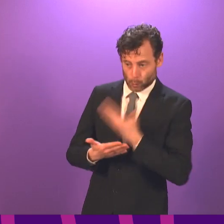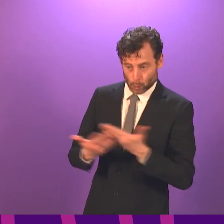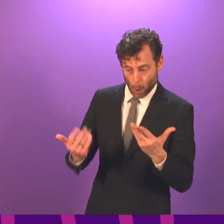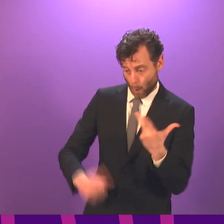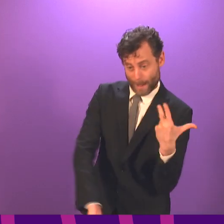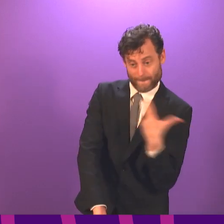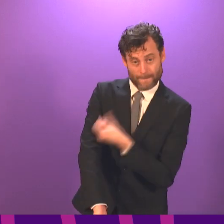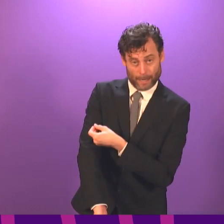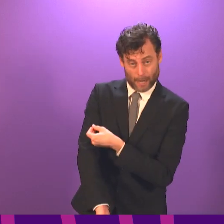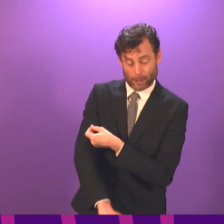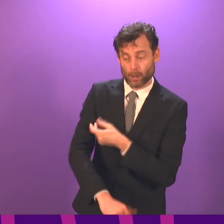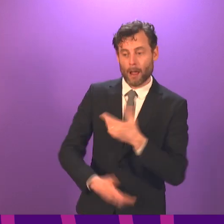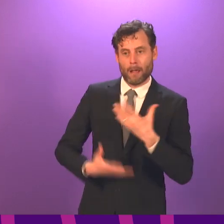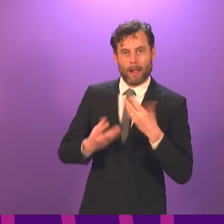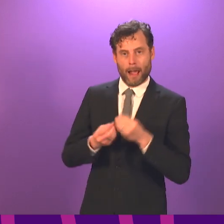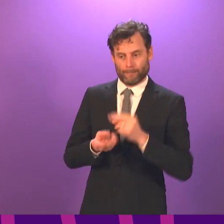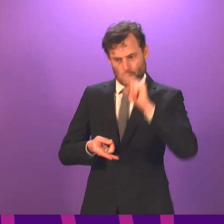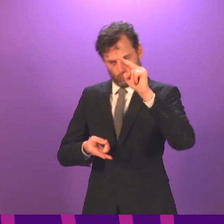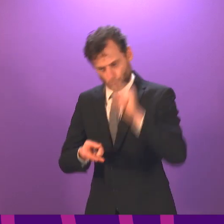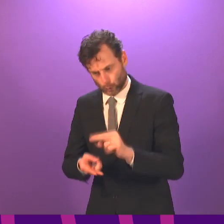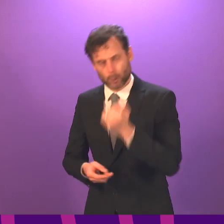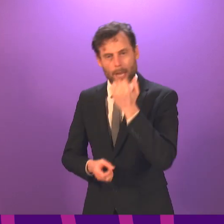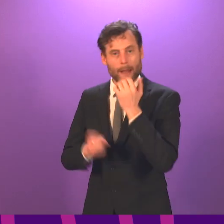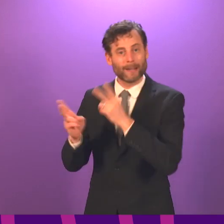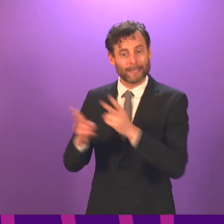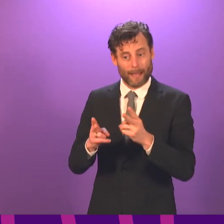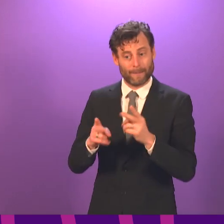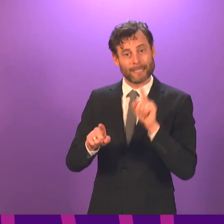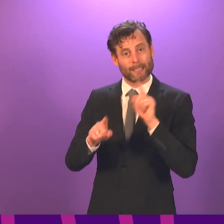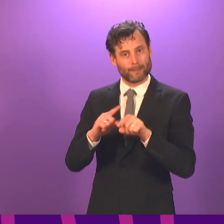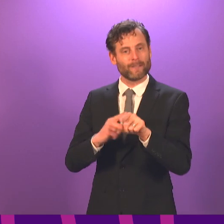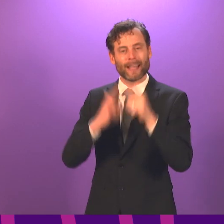the number of deaths, particularly in care homes. In time, as a growing proportion of